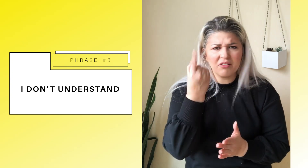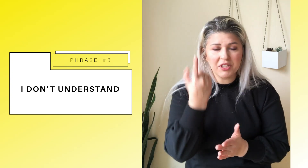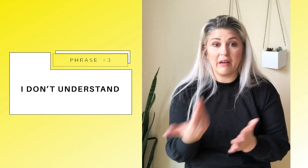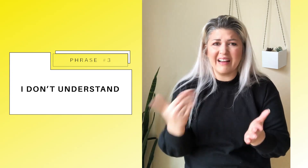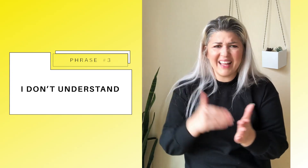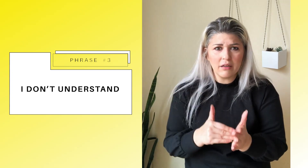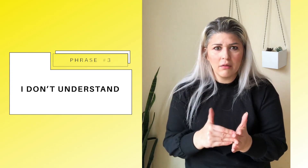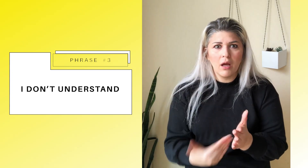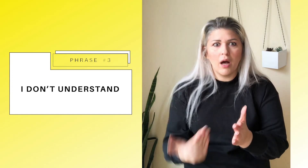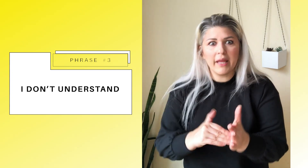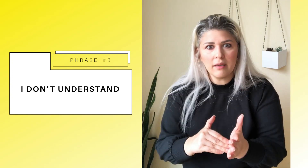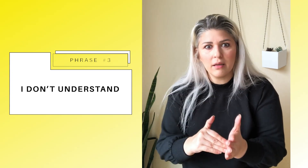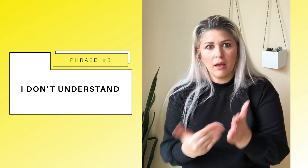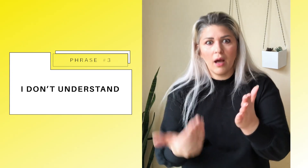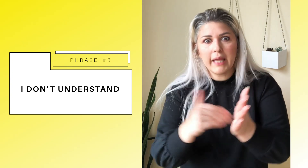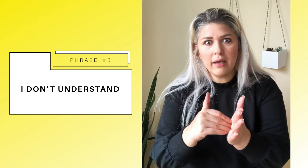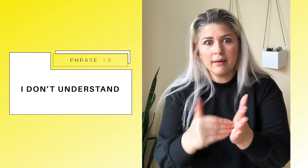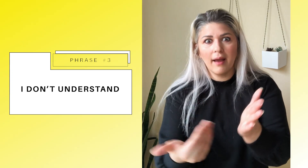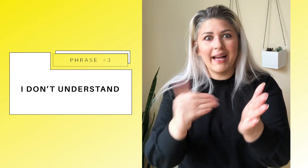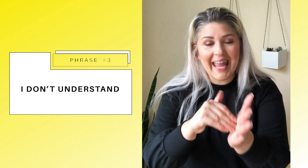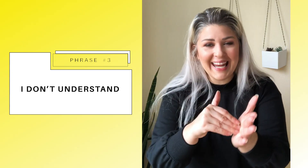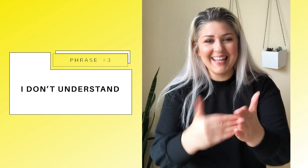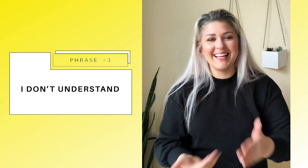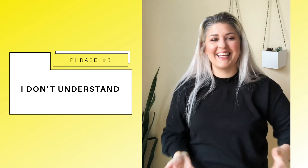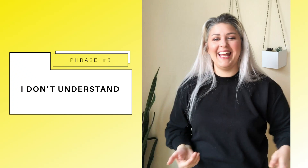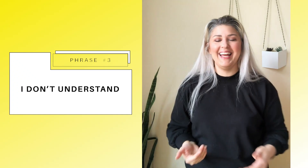Understand again again. Okay. Okay,